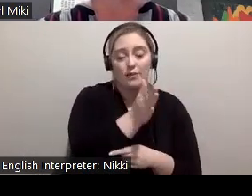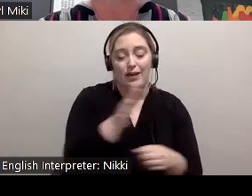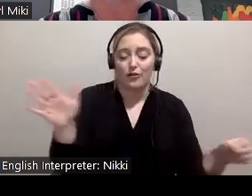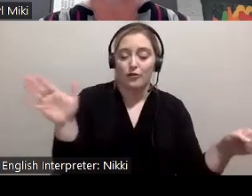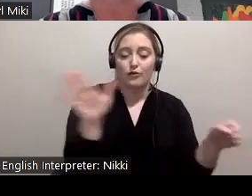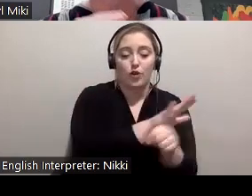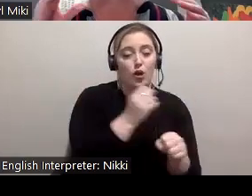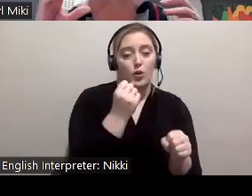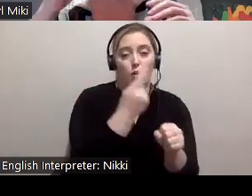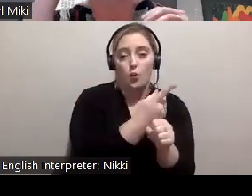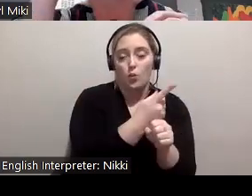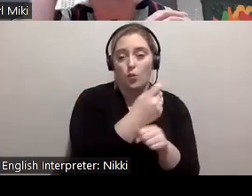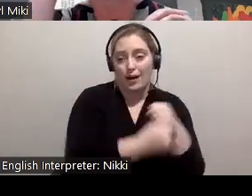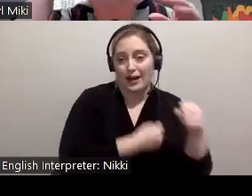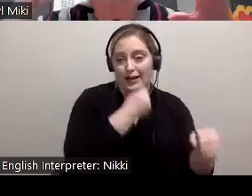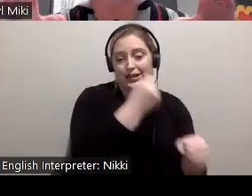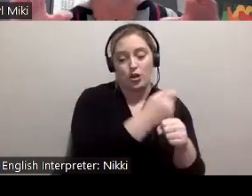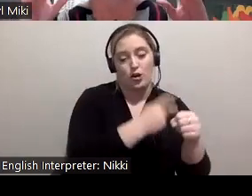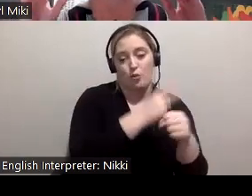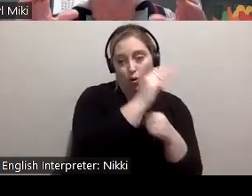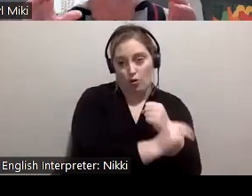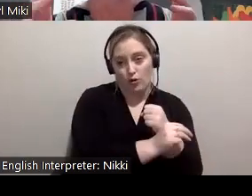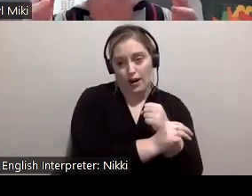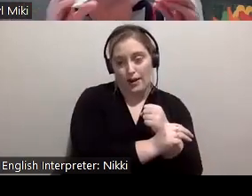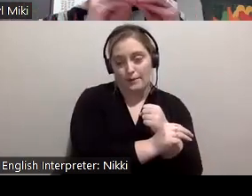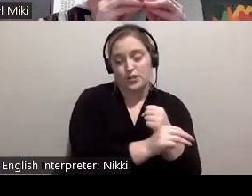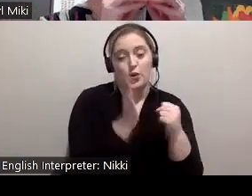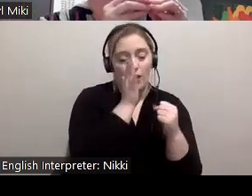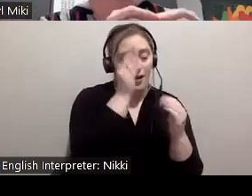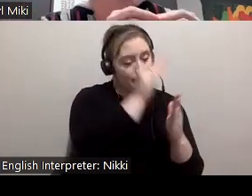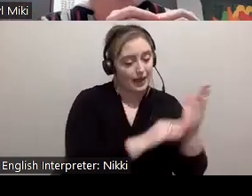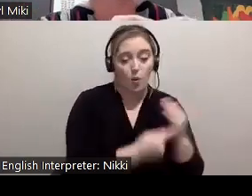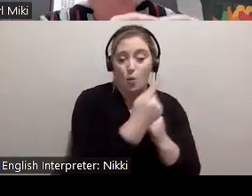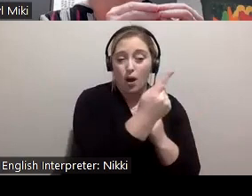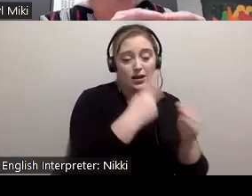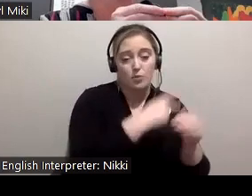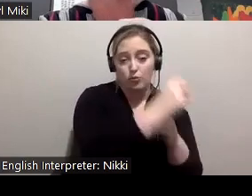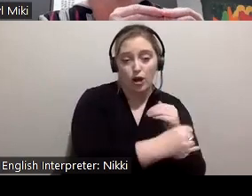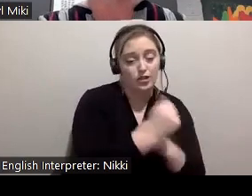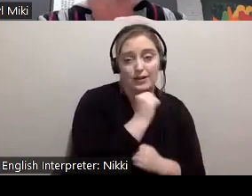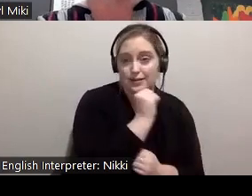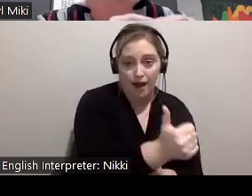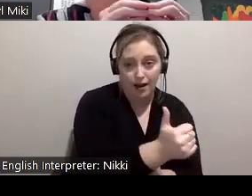activities. Right? So this is so this is so you're applying not for one particular project or one particular event. But